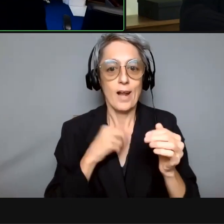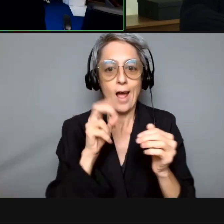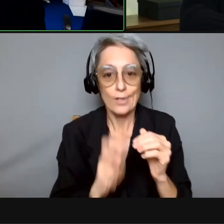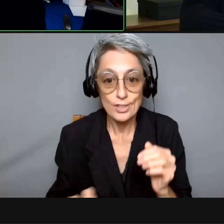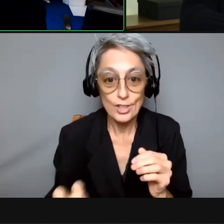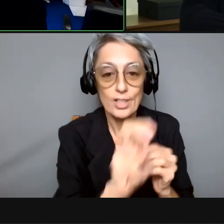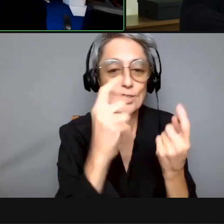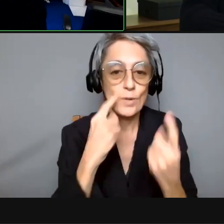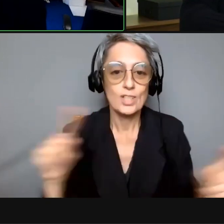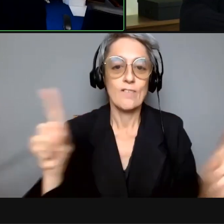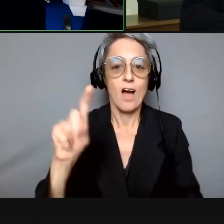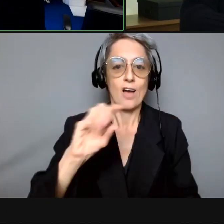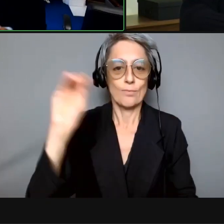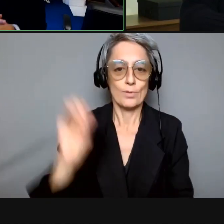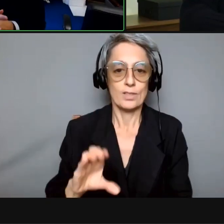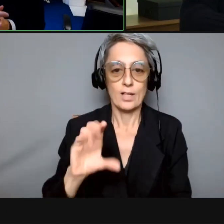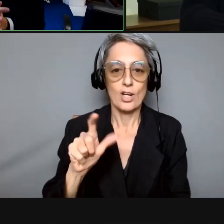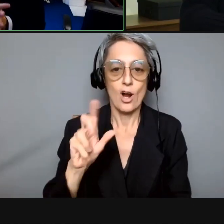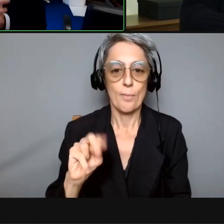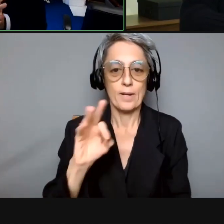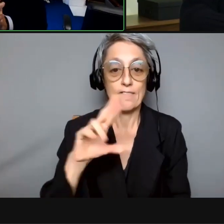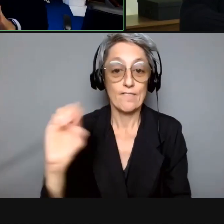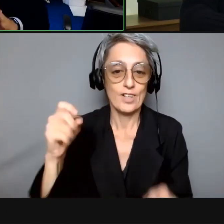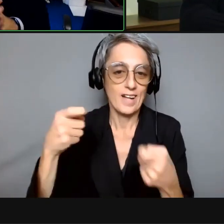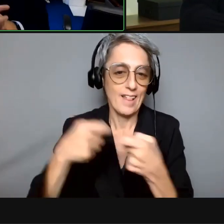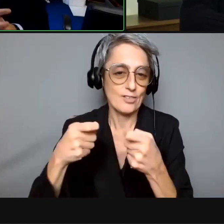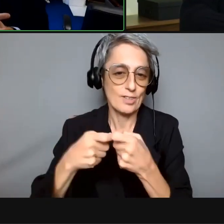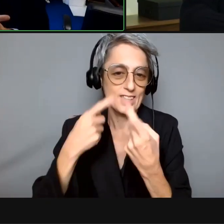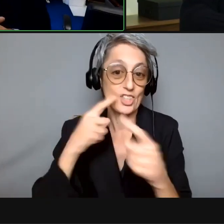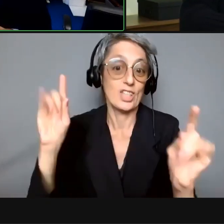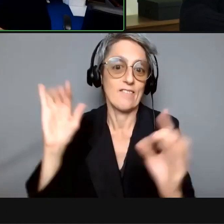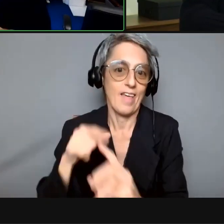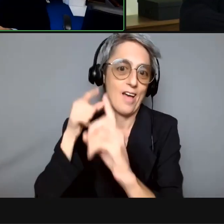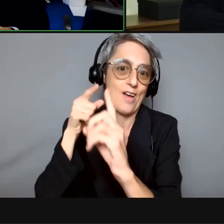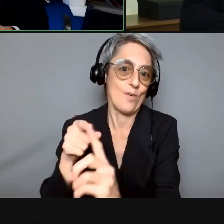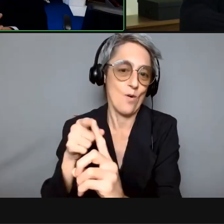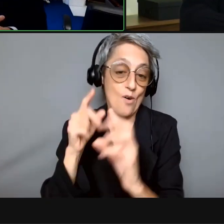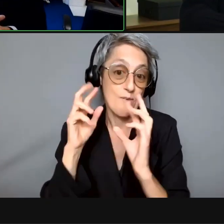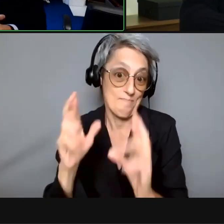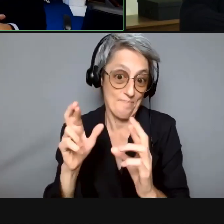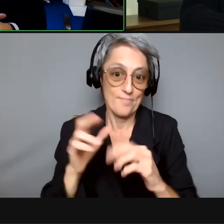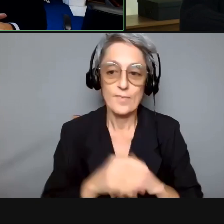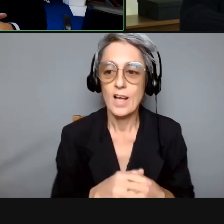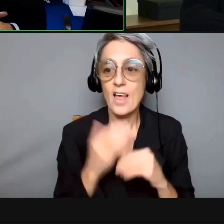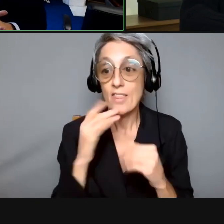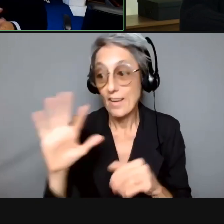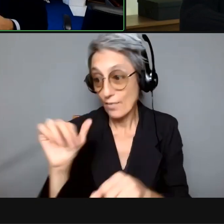Also want to say thanks for that work as well as hearing a little bit about it.